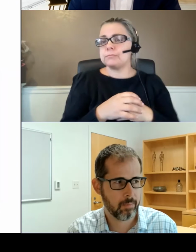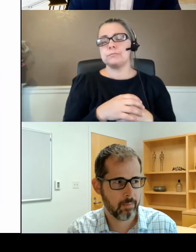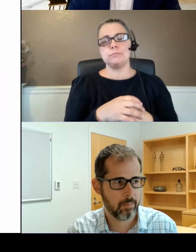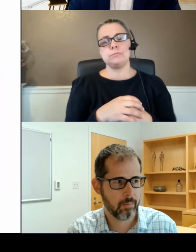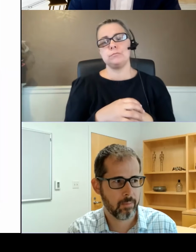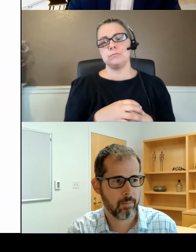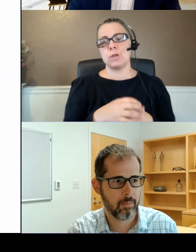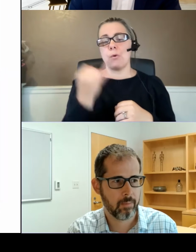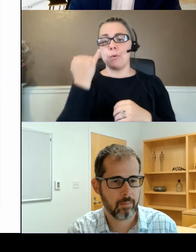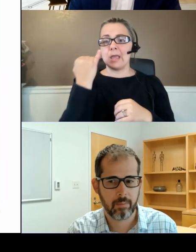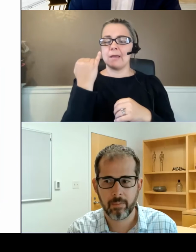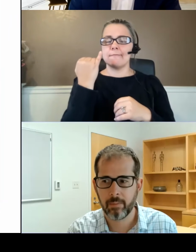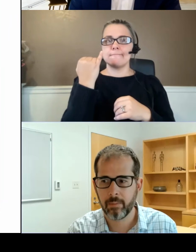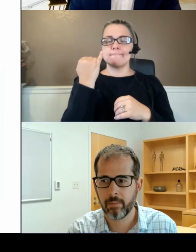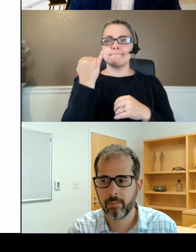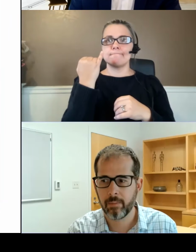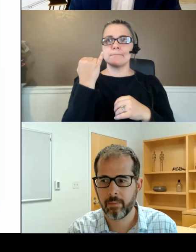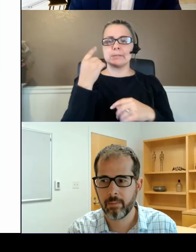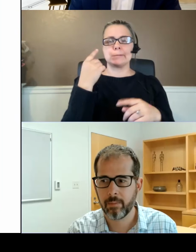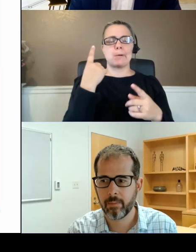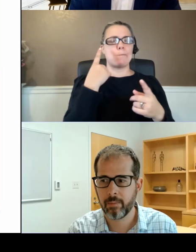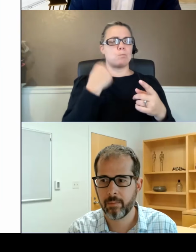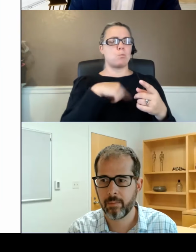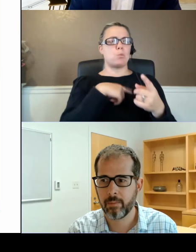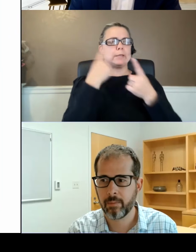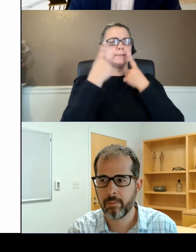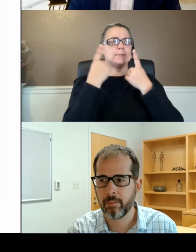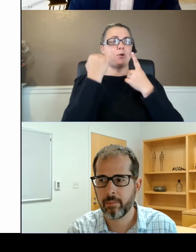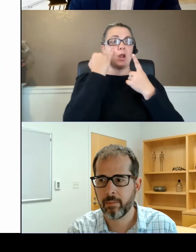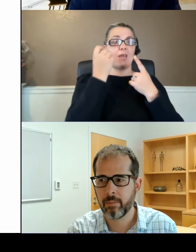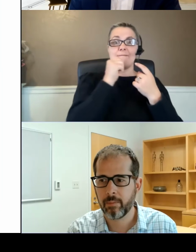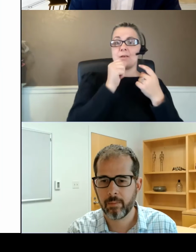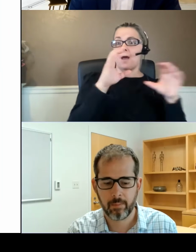we don't do this, how many hours are we going to have to add up here? So if we assume the number